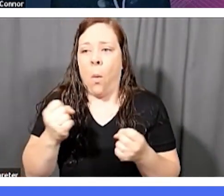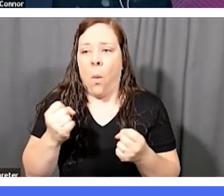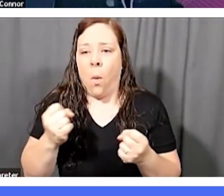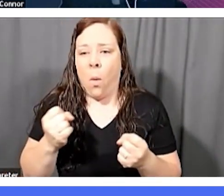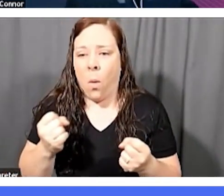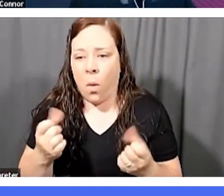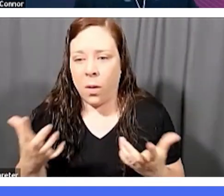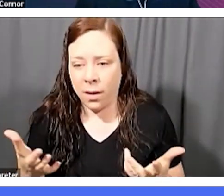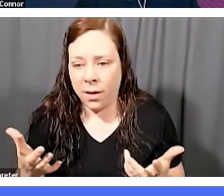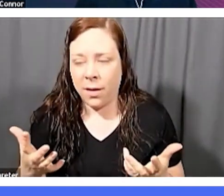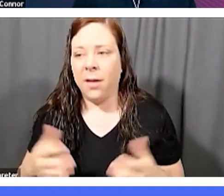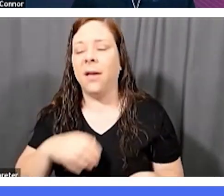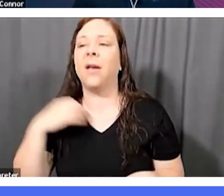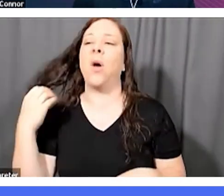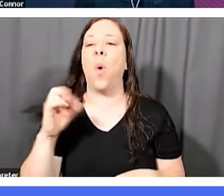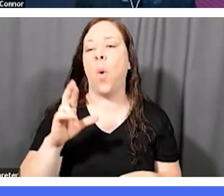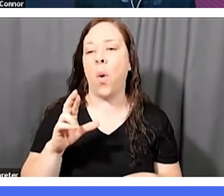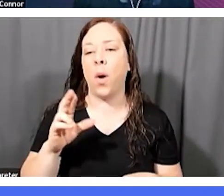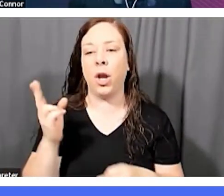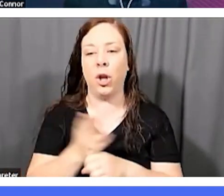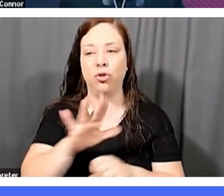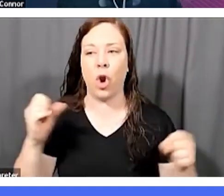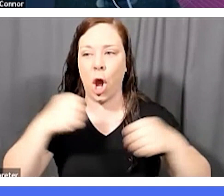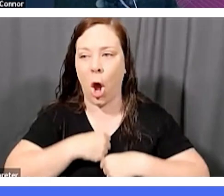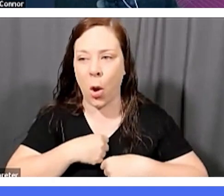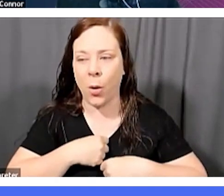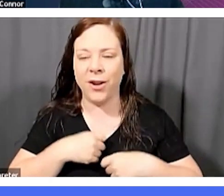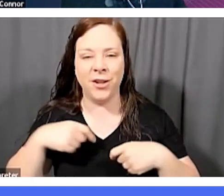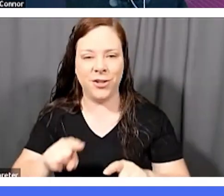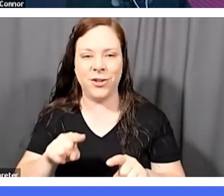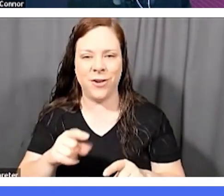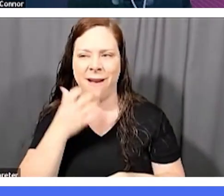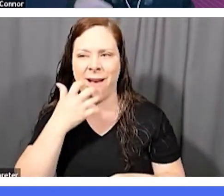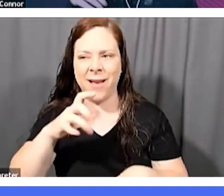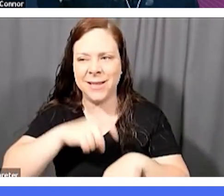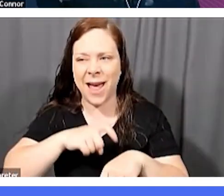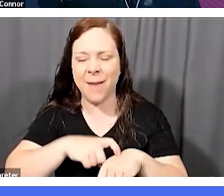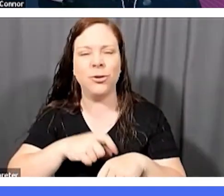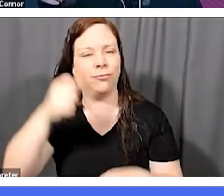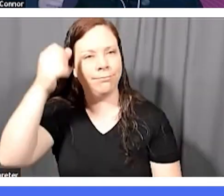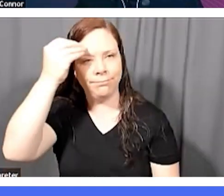And we walked outside in our winter coat and thought that wasn't the best choice. We remember those things no matter how specifically